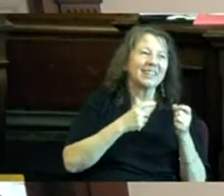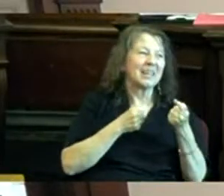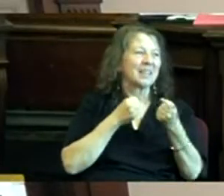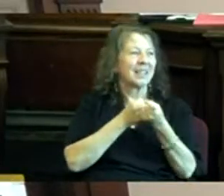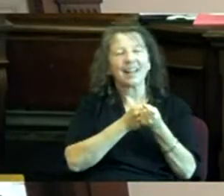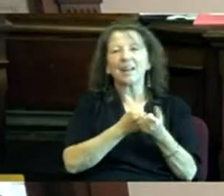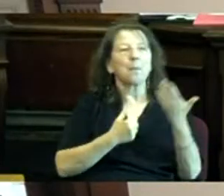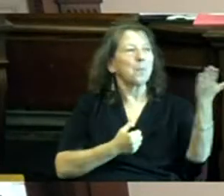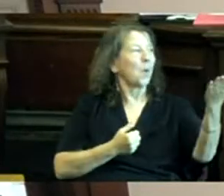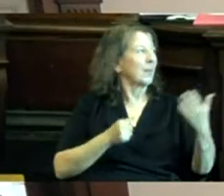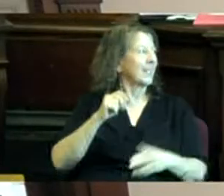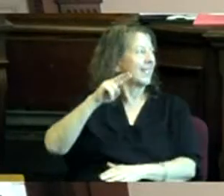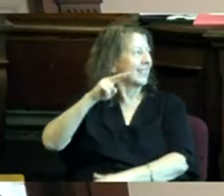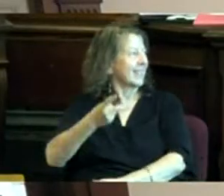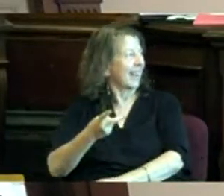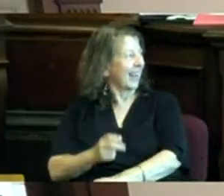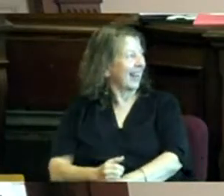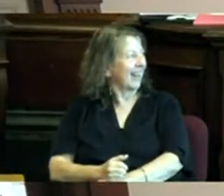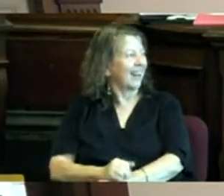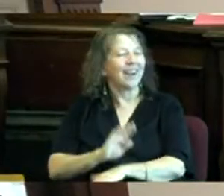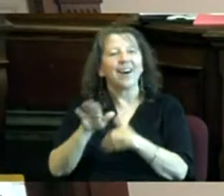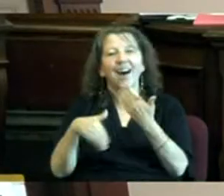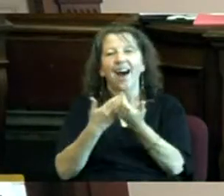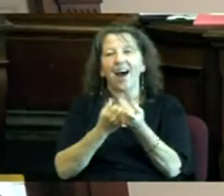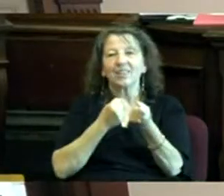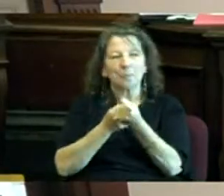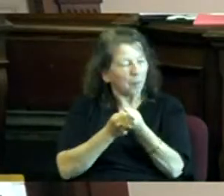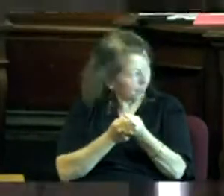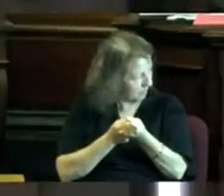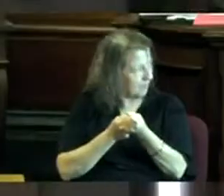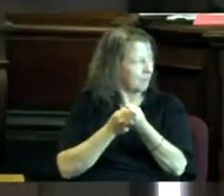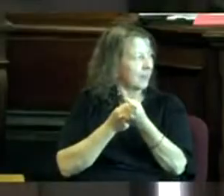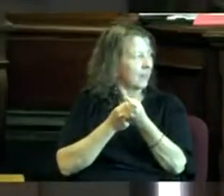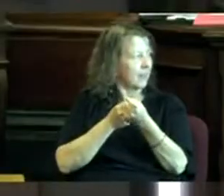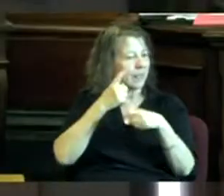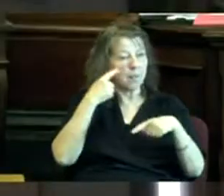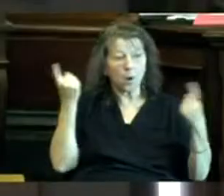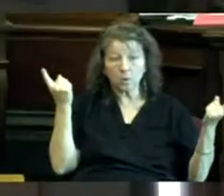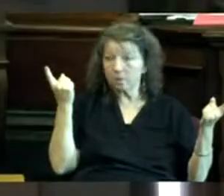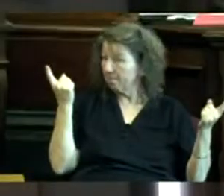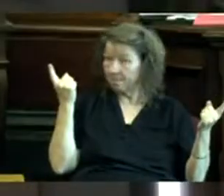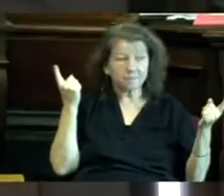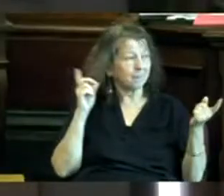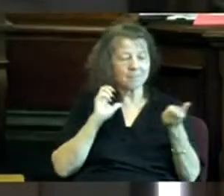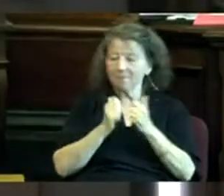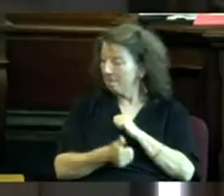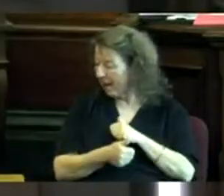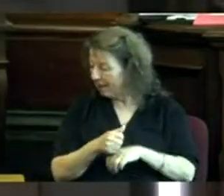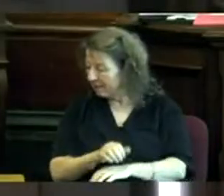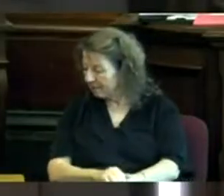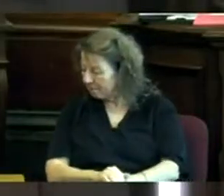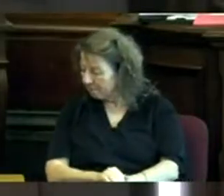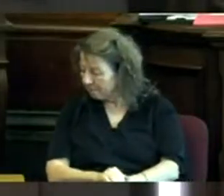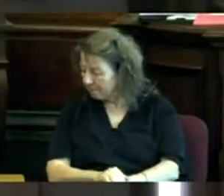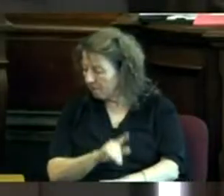Cowboys. I need a motion and a second, please. Motion. Thank